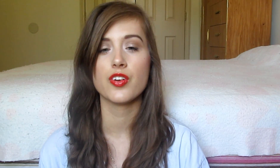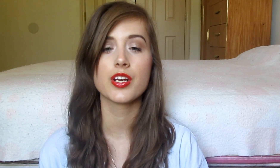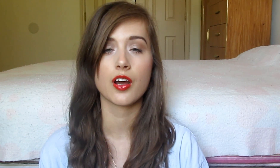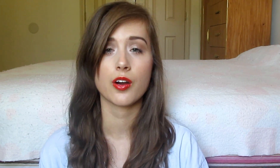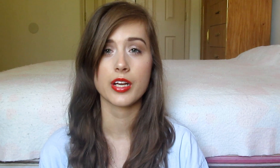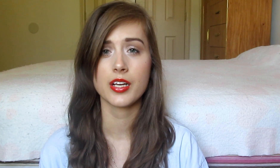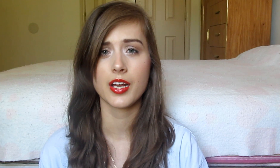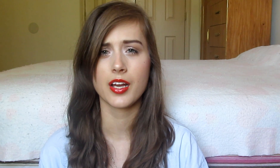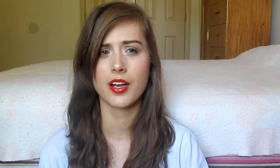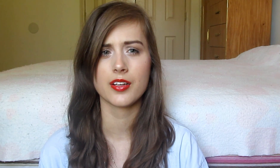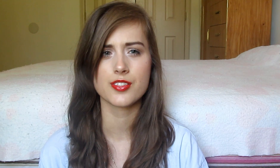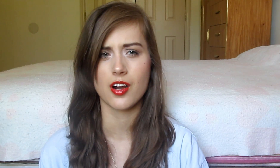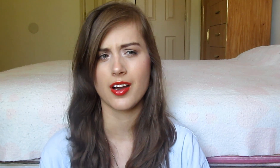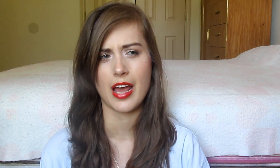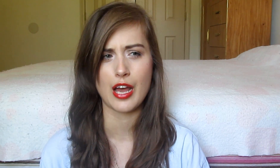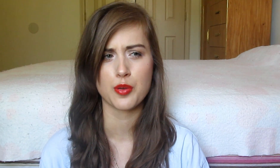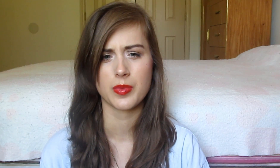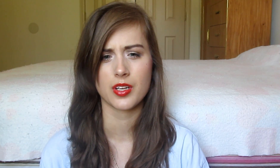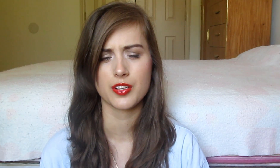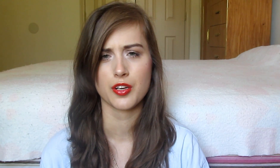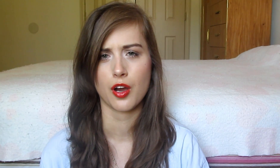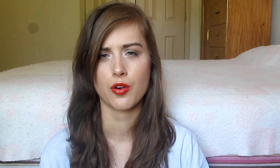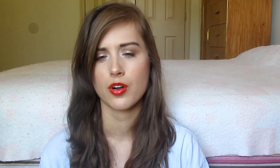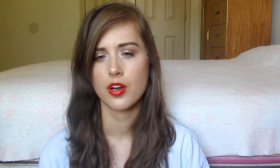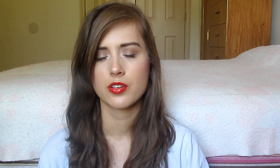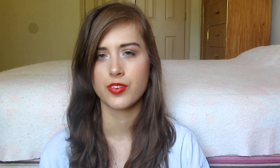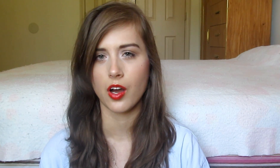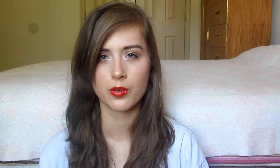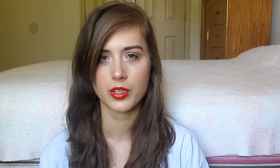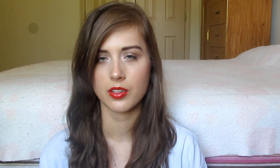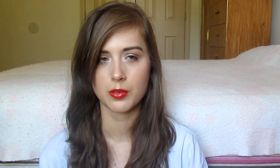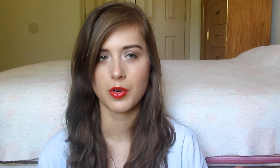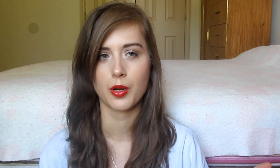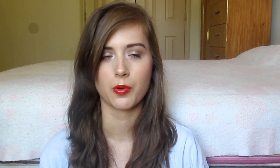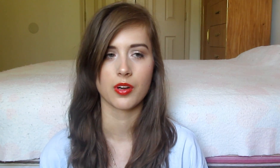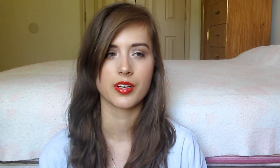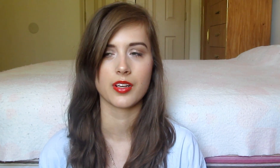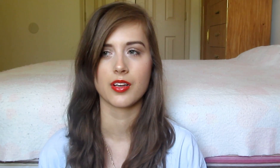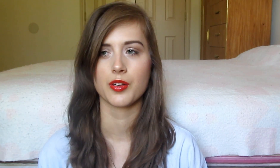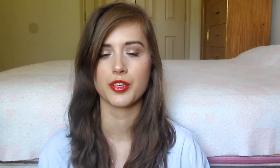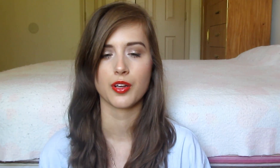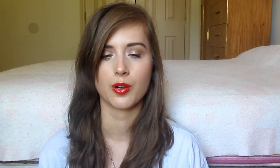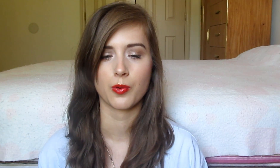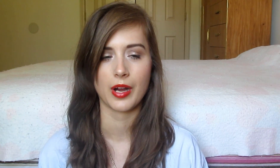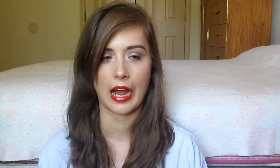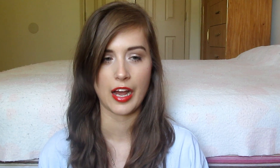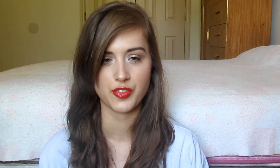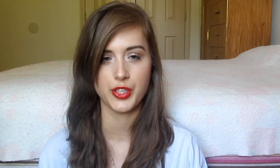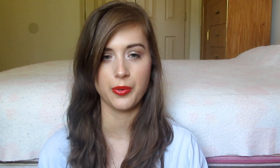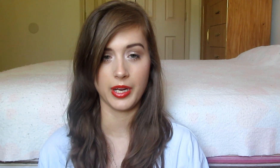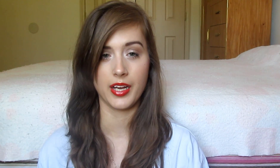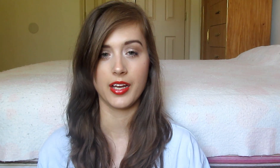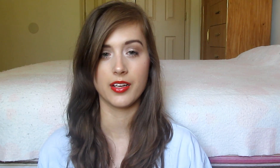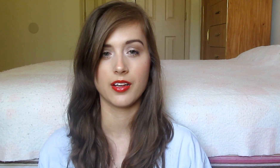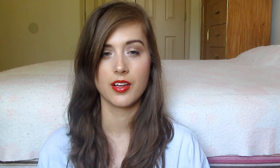video, he and John had been, you know, following my work and, you know, what have you and that